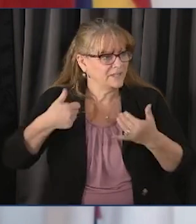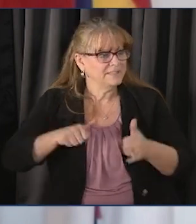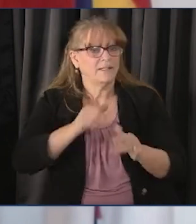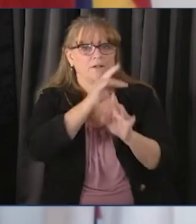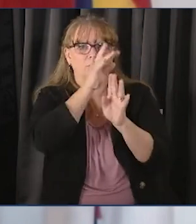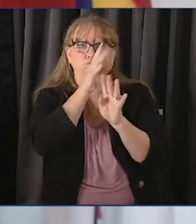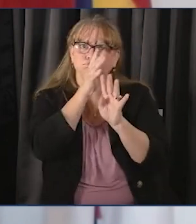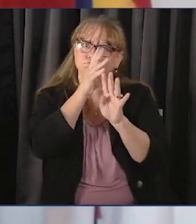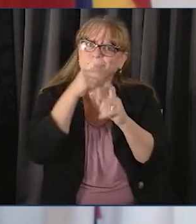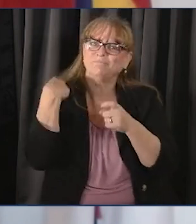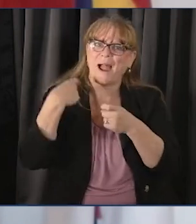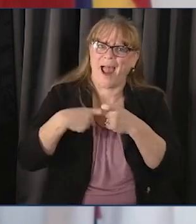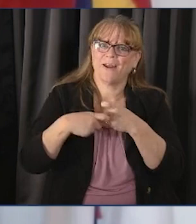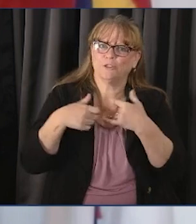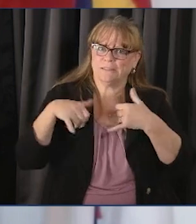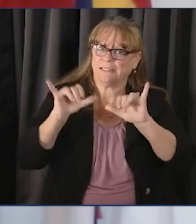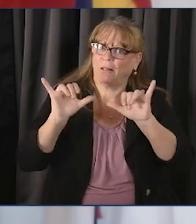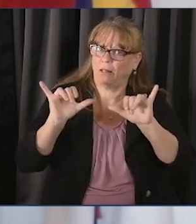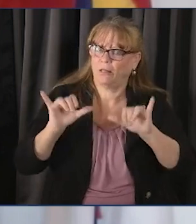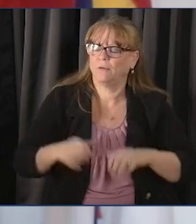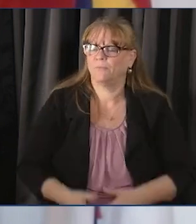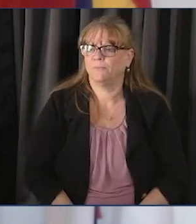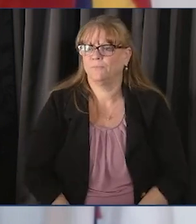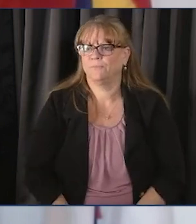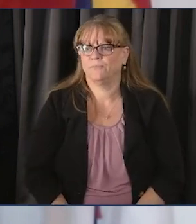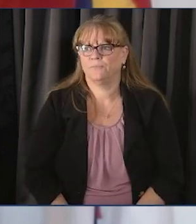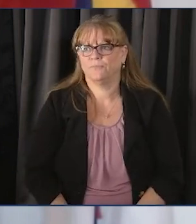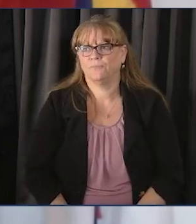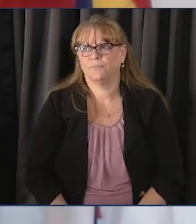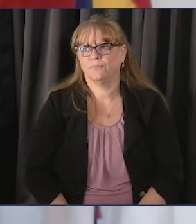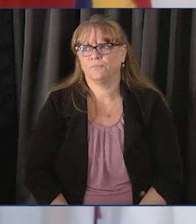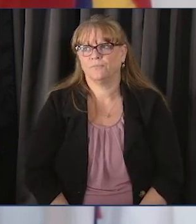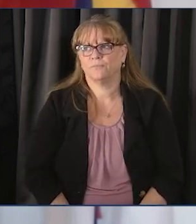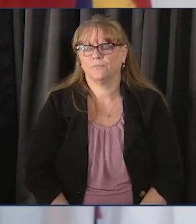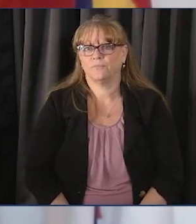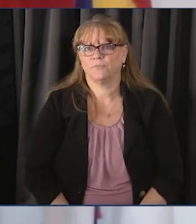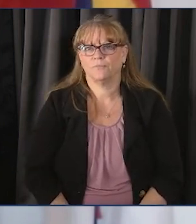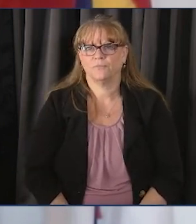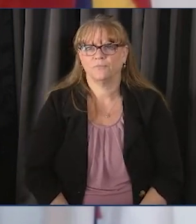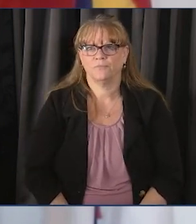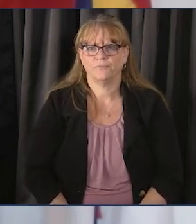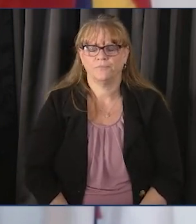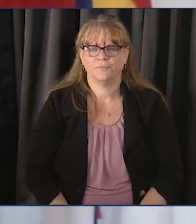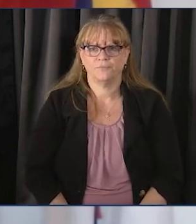es como you see how the LL Denver healthy and inevitable Internacional espanol.